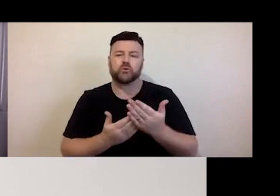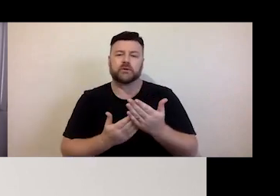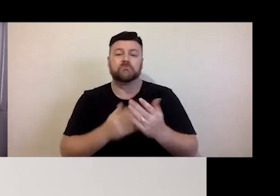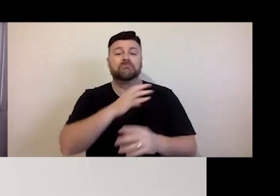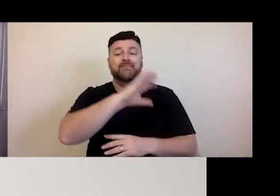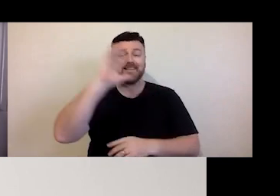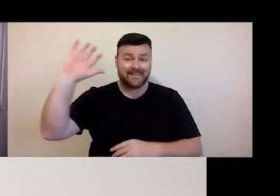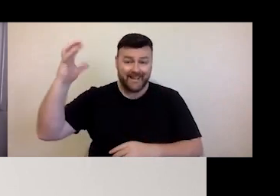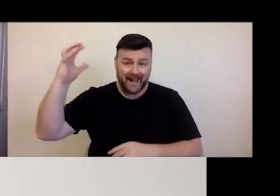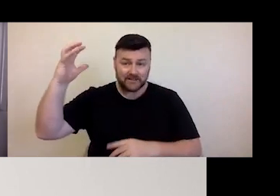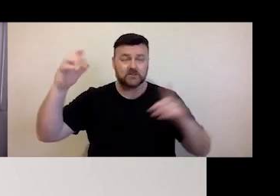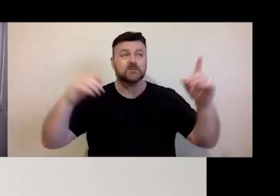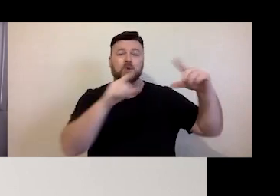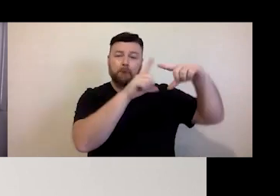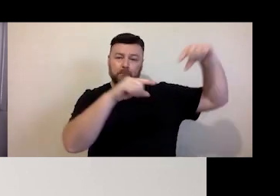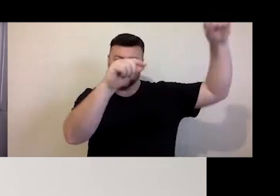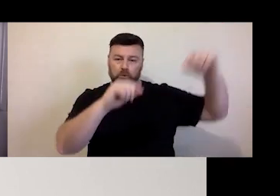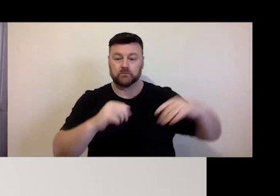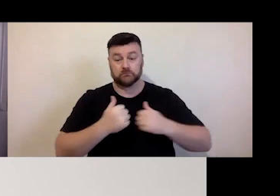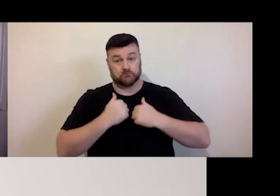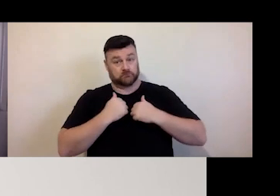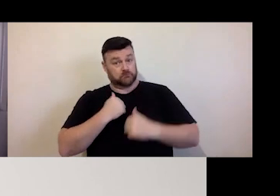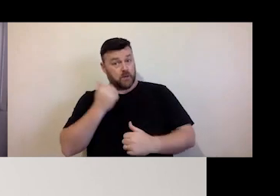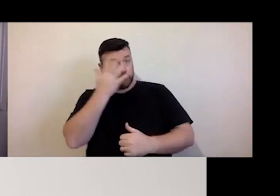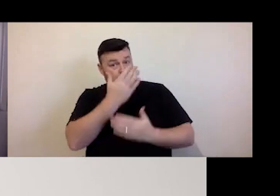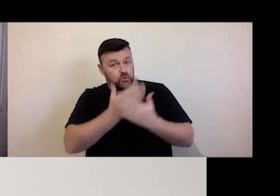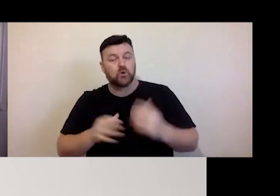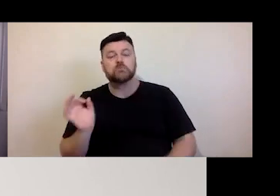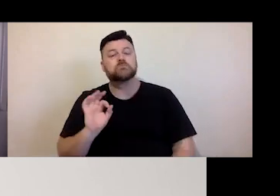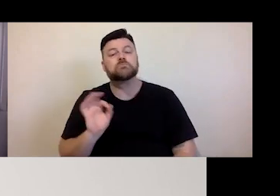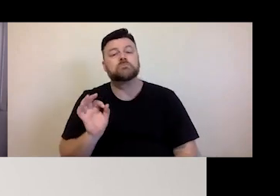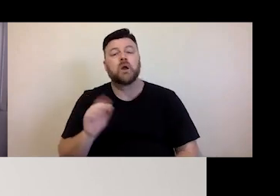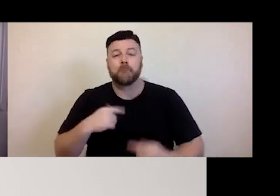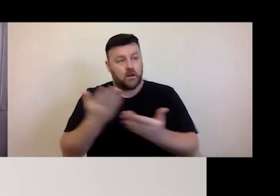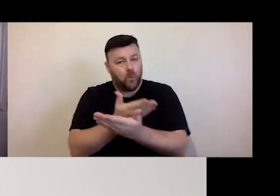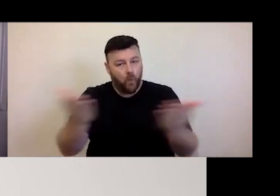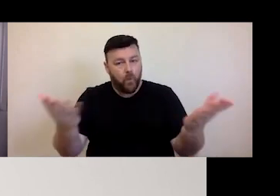story from my peoples, but it is the story that we're all exposed to in our modern lives.